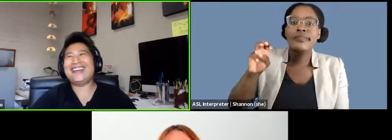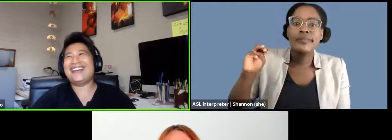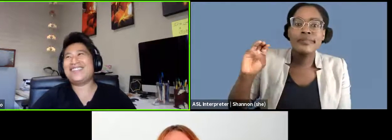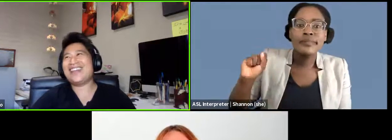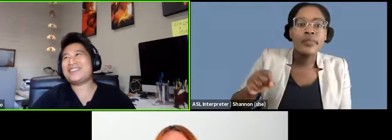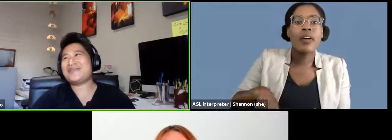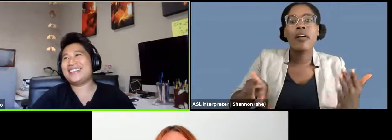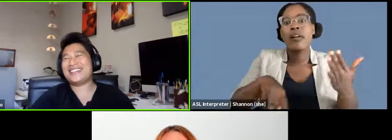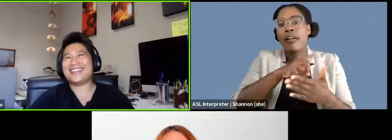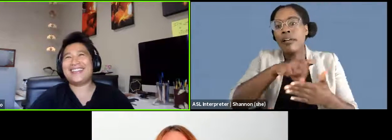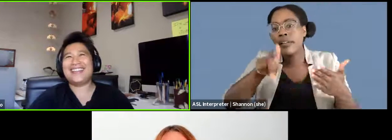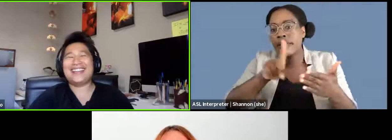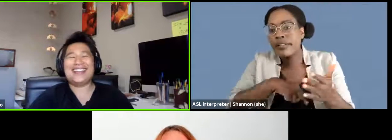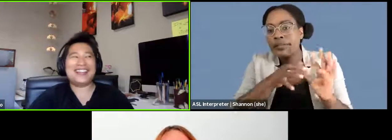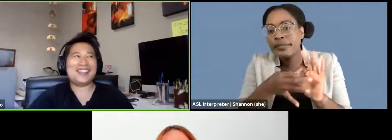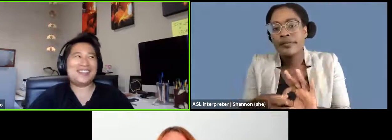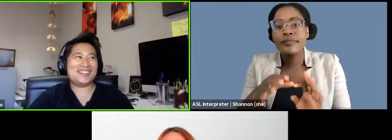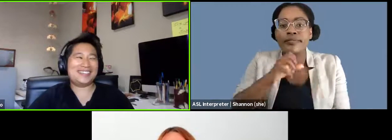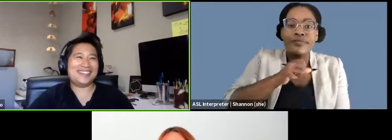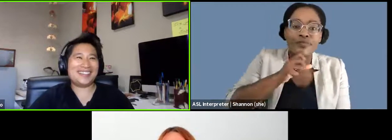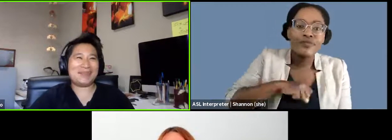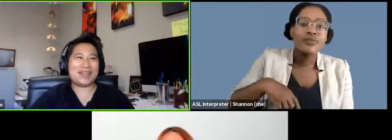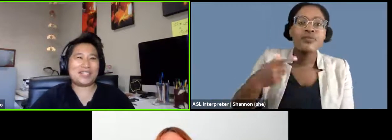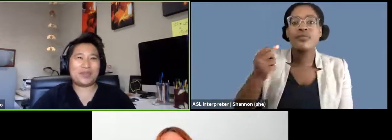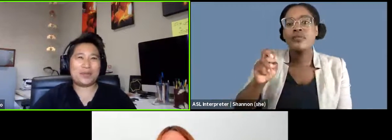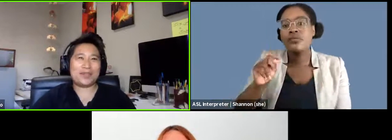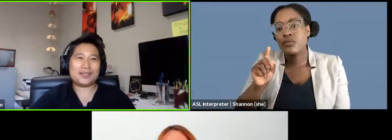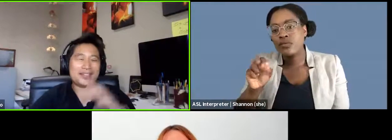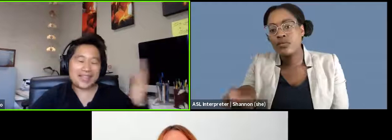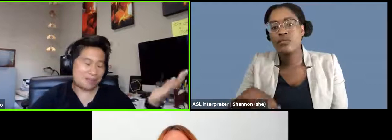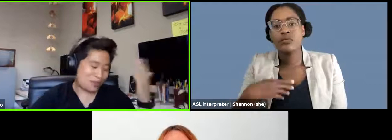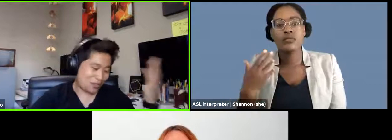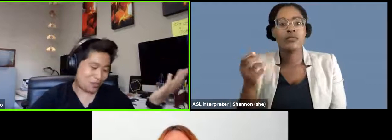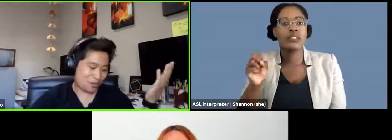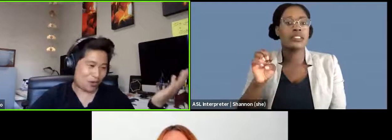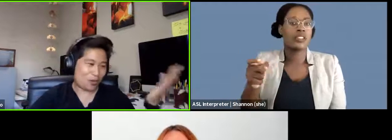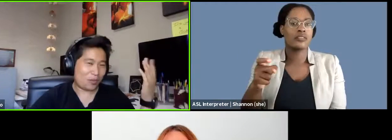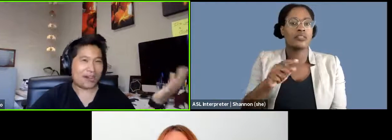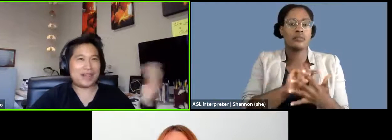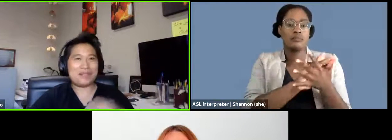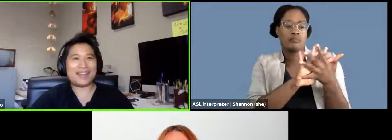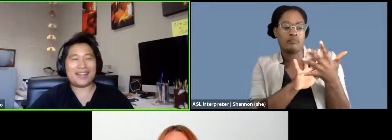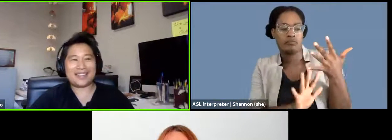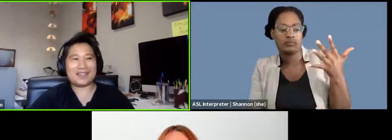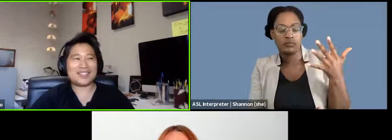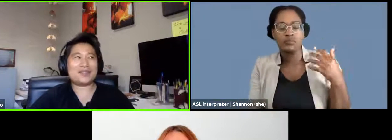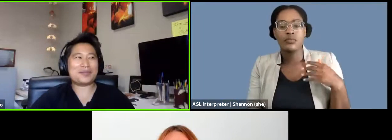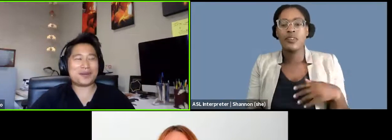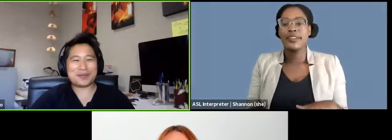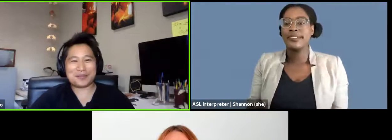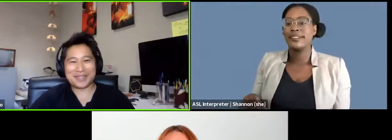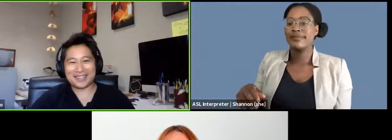TDo: If I had a magic formula of can't people be more aware and empathetic, but